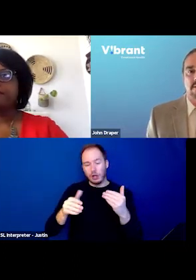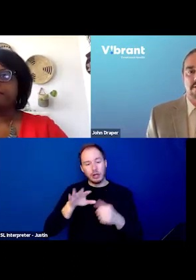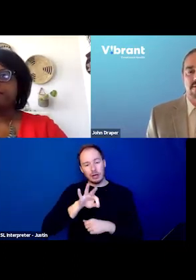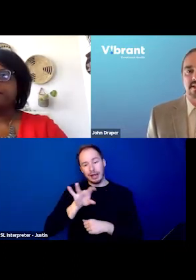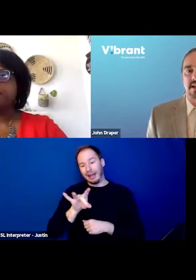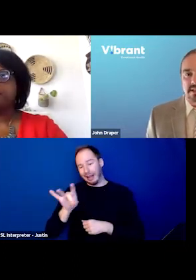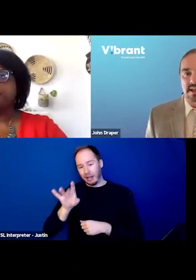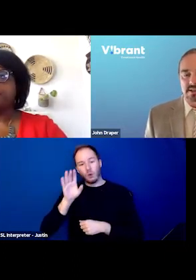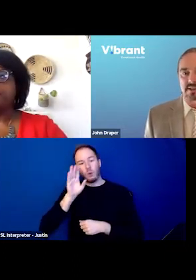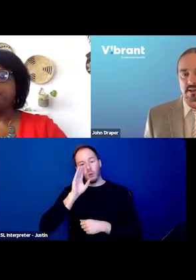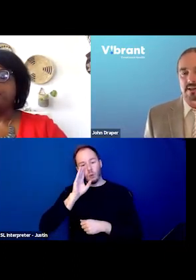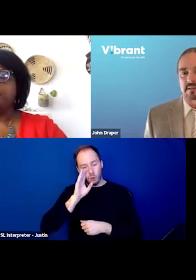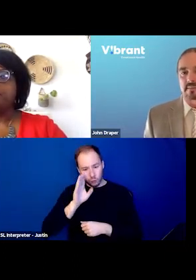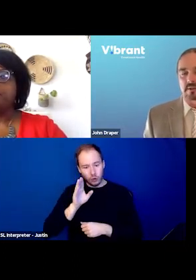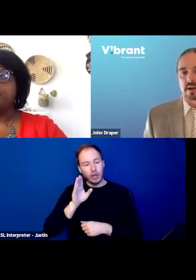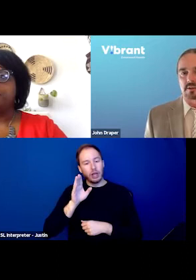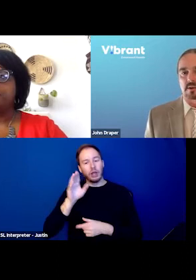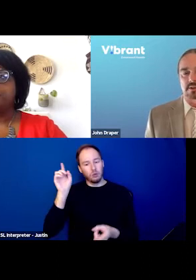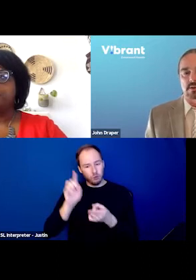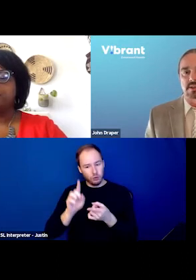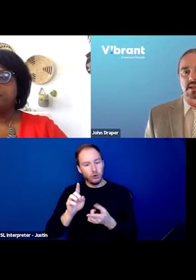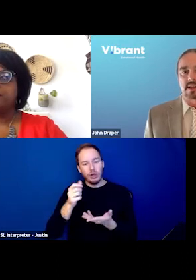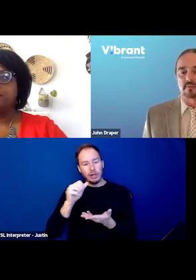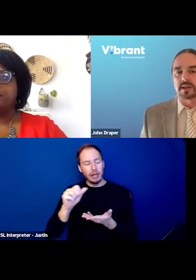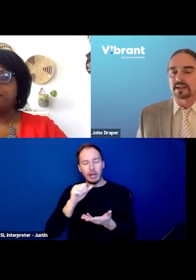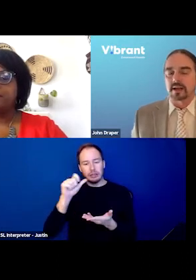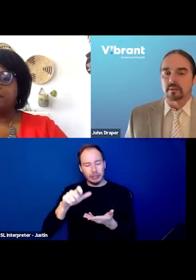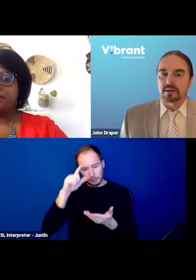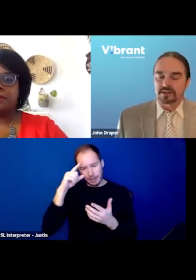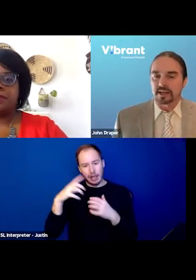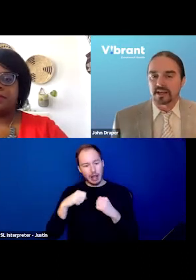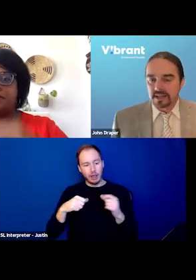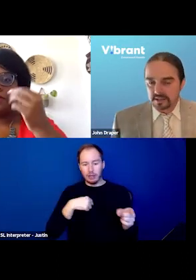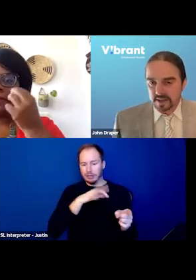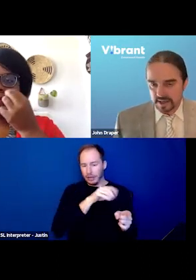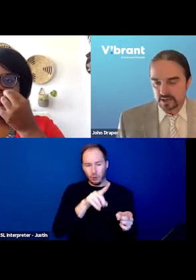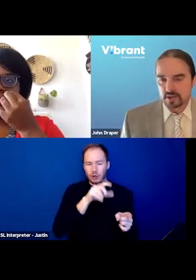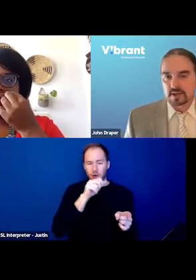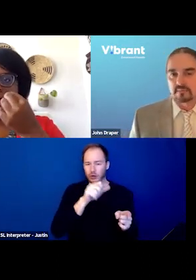will deflect unnecessary mental health calls. Calls that really 911 does not need to manage,